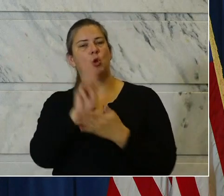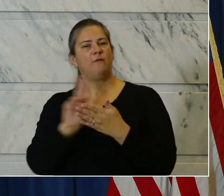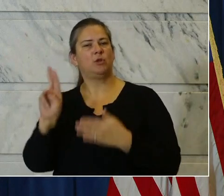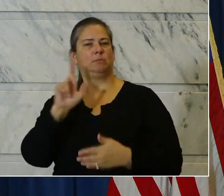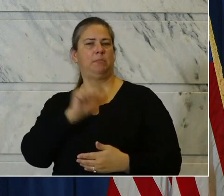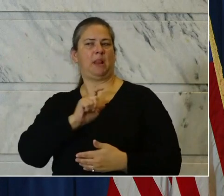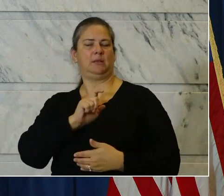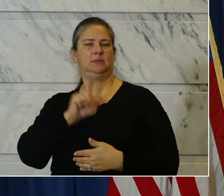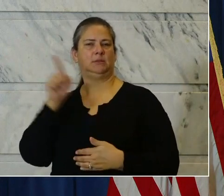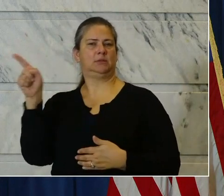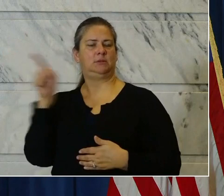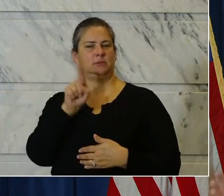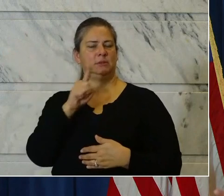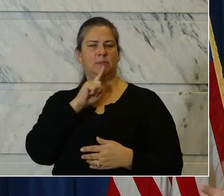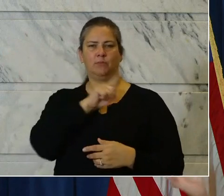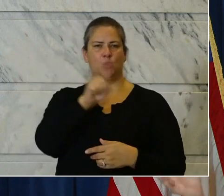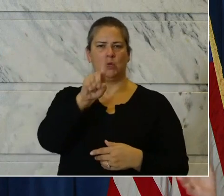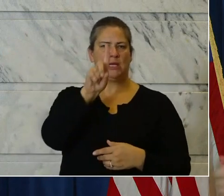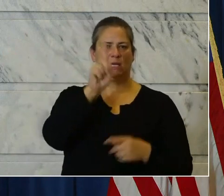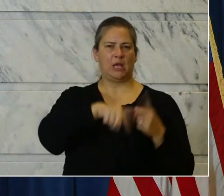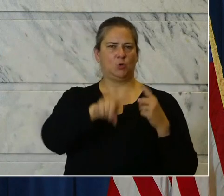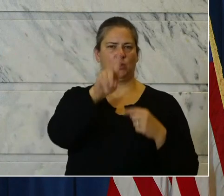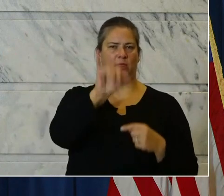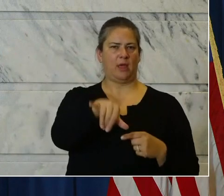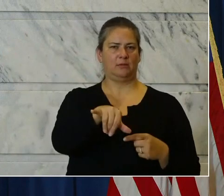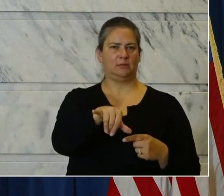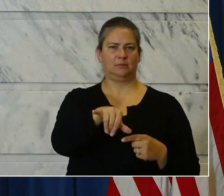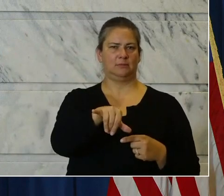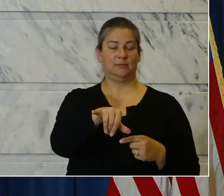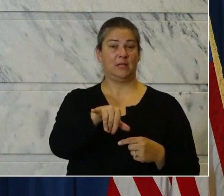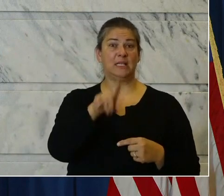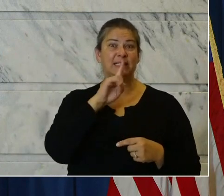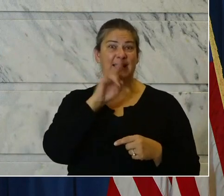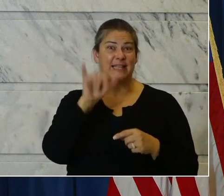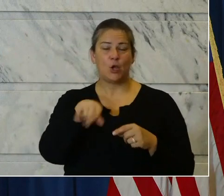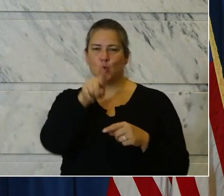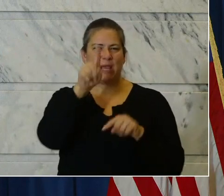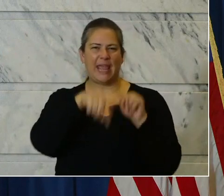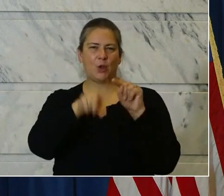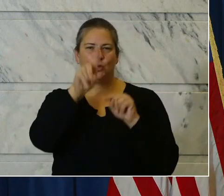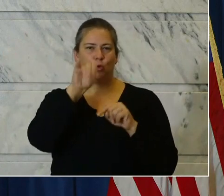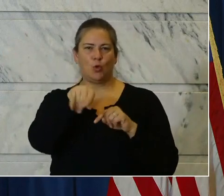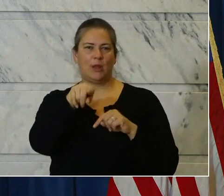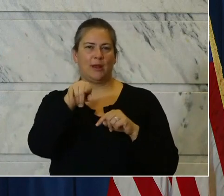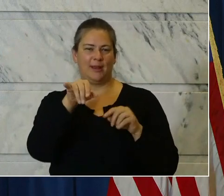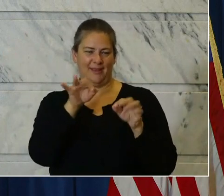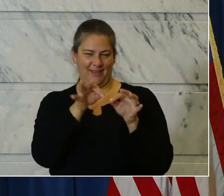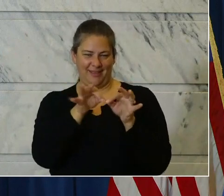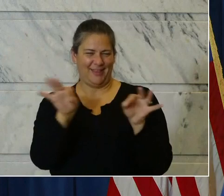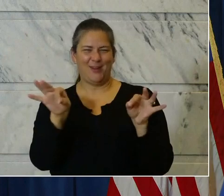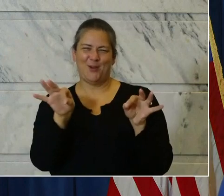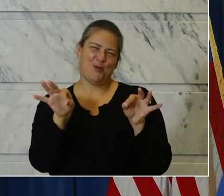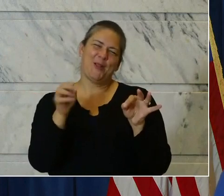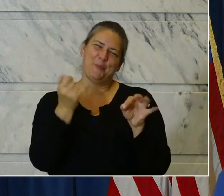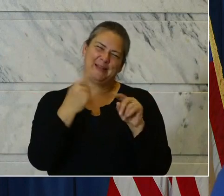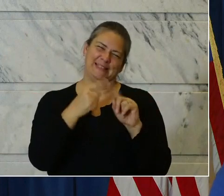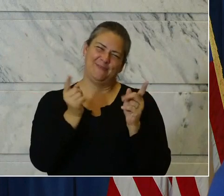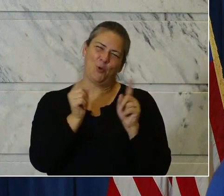WEEK WHAT THIS ALLOWS IS. THE UNIVERSITY TO AND OUR KIND OF. WHICH SAYS YOU CAN'T BE DOING